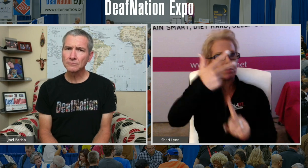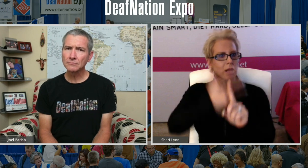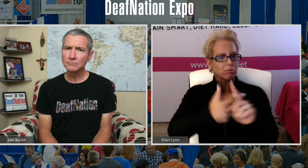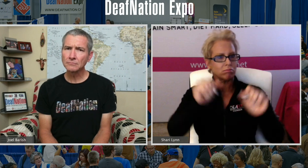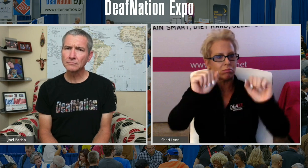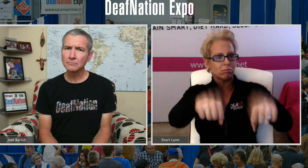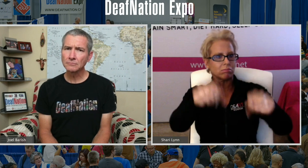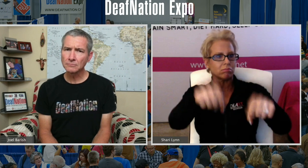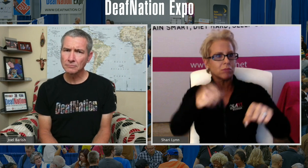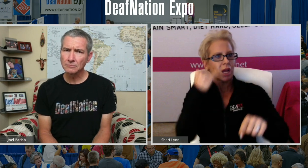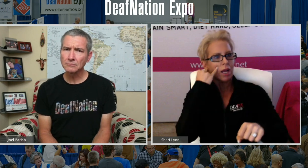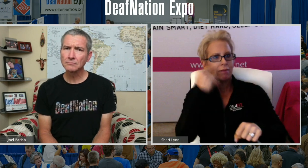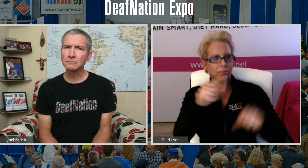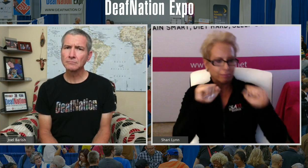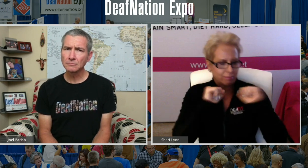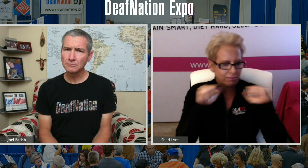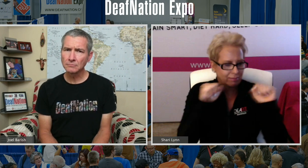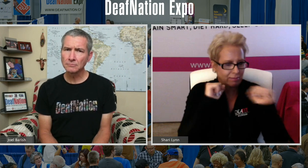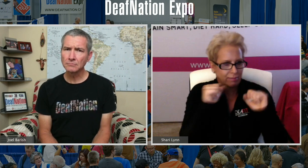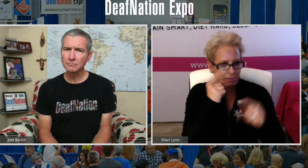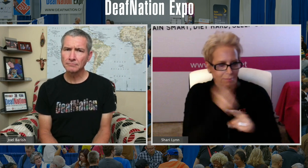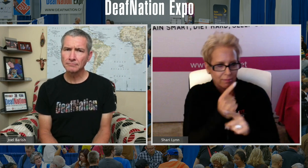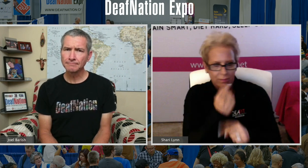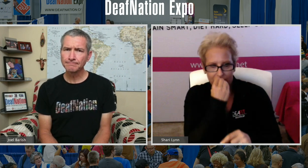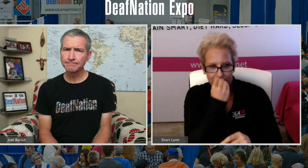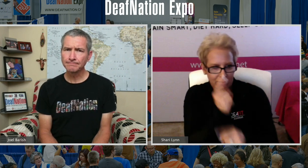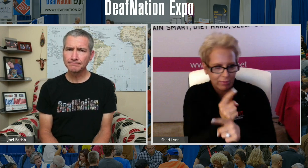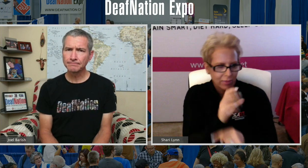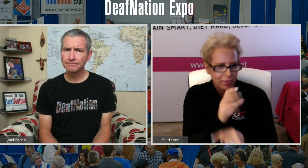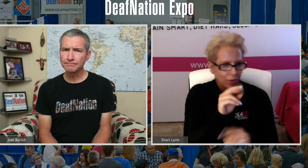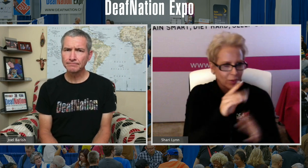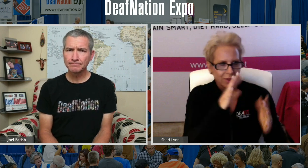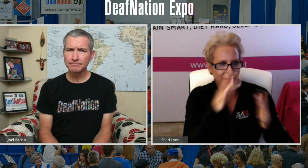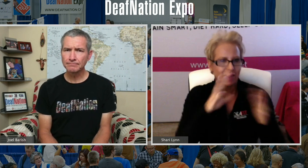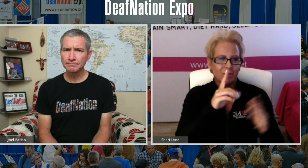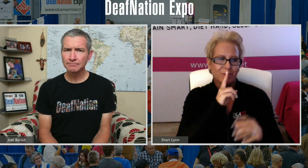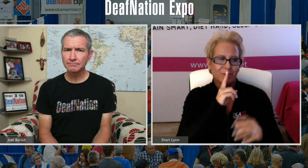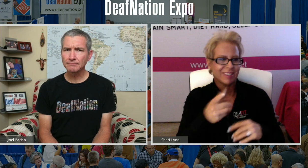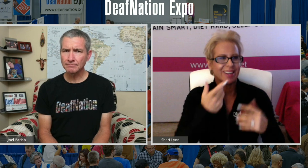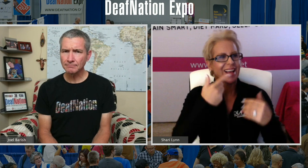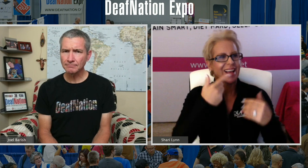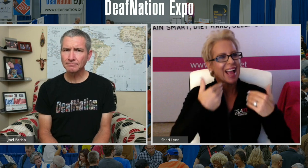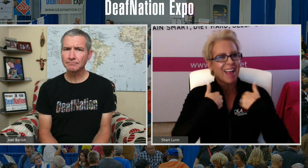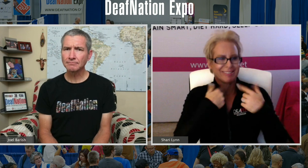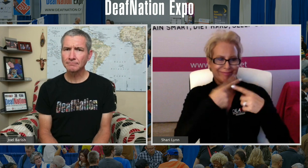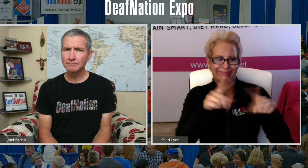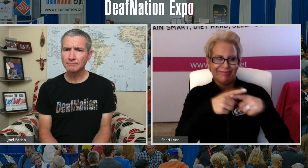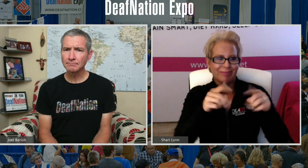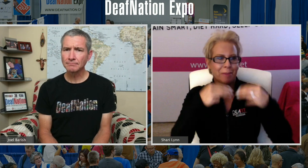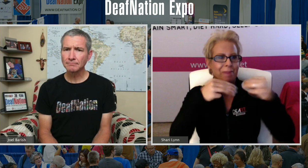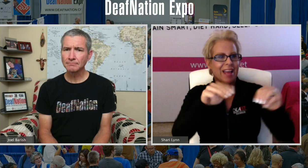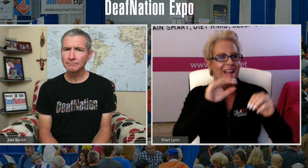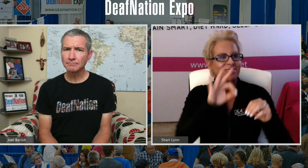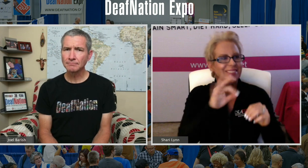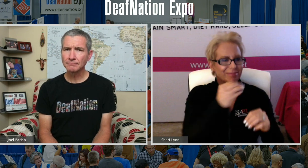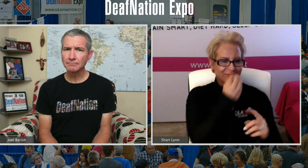You can get there in three months, yes, if you work out regularly and eat well regularly. Really, there are different methods